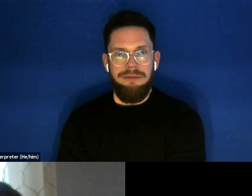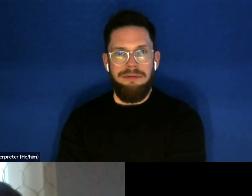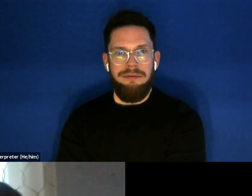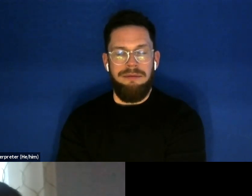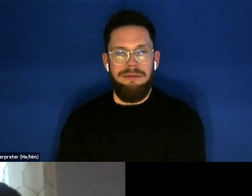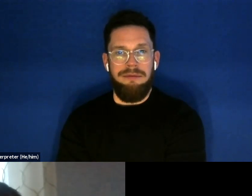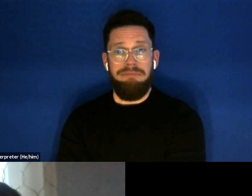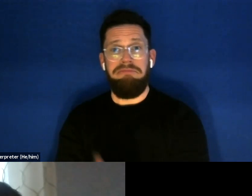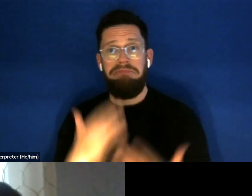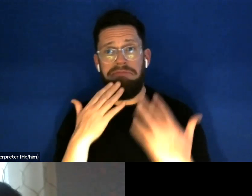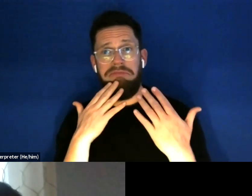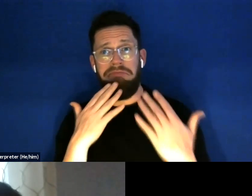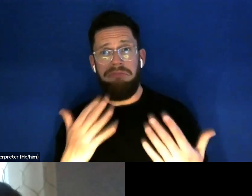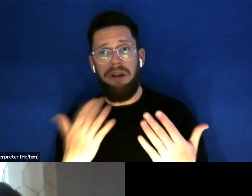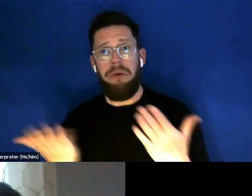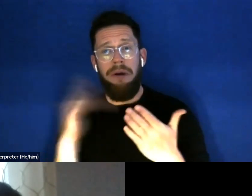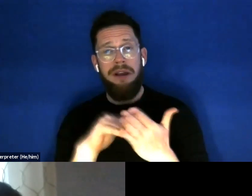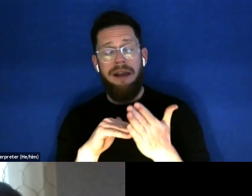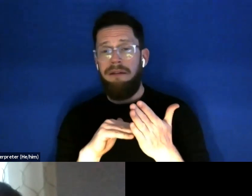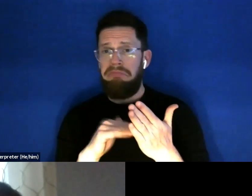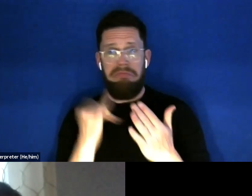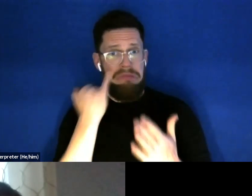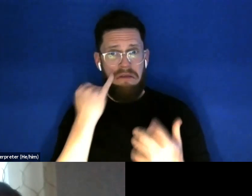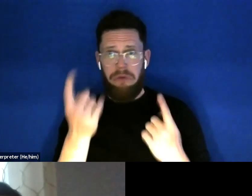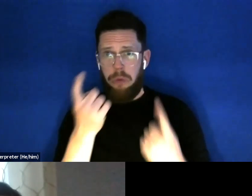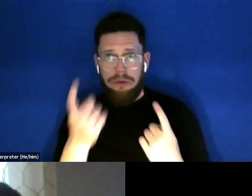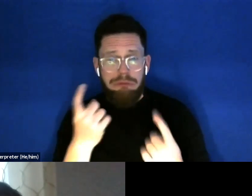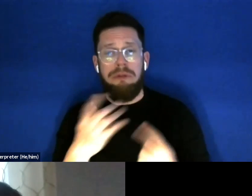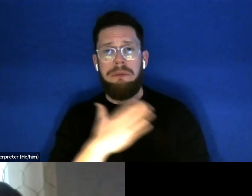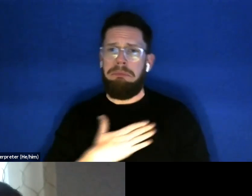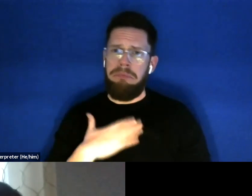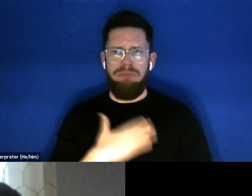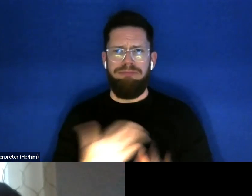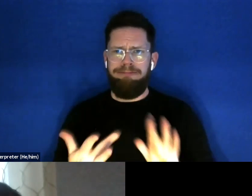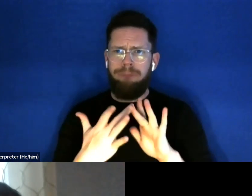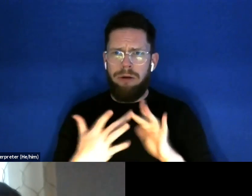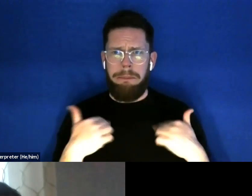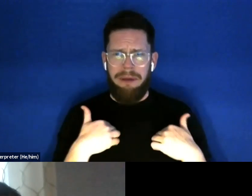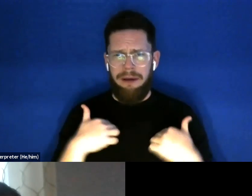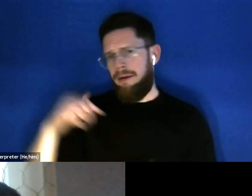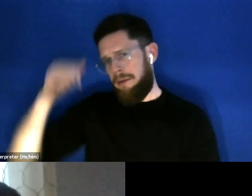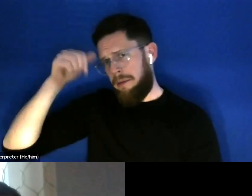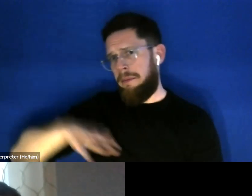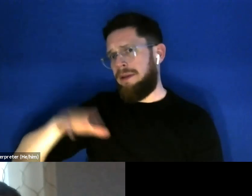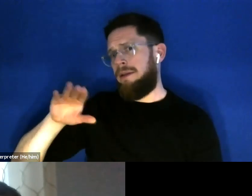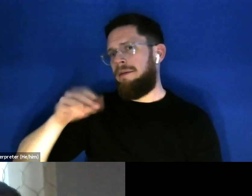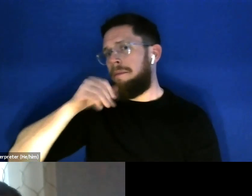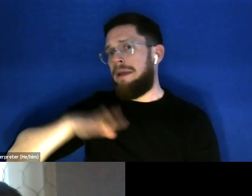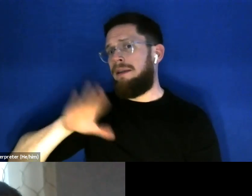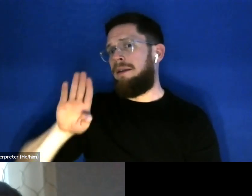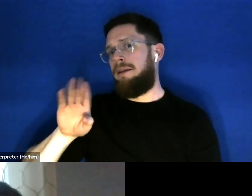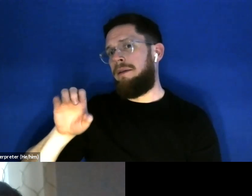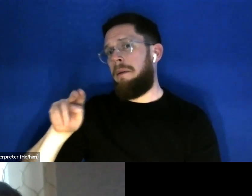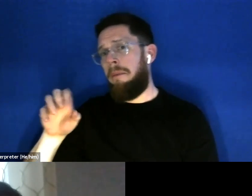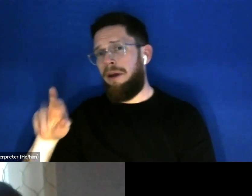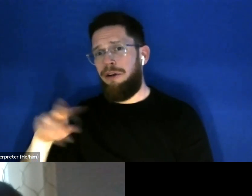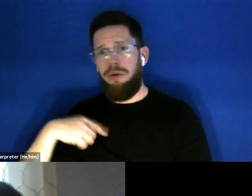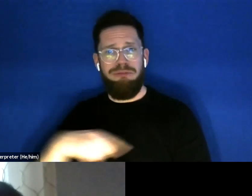Ethan Dolleman: Well, thank you very much again if there, do you have any questions, please feel free to reach out to me or Mrs benner We really do look forward to having your students back in our building full time.